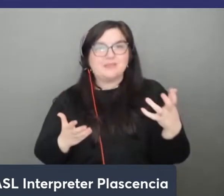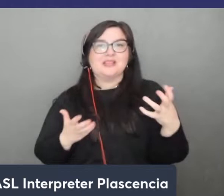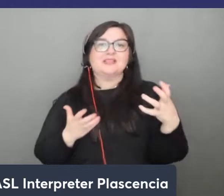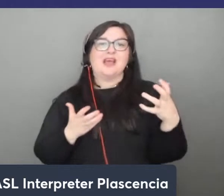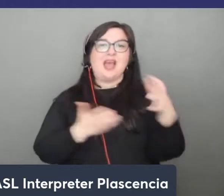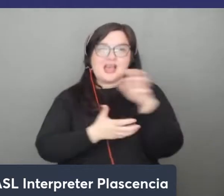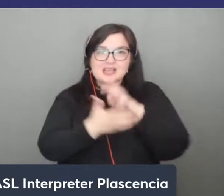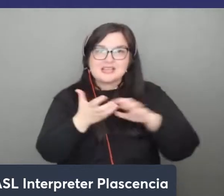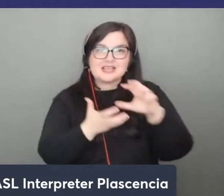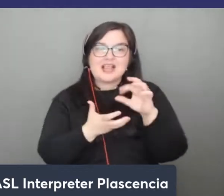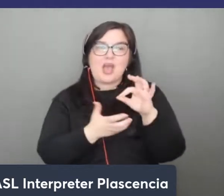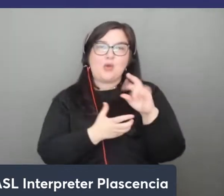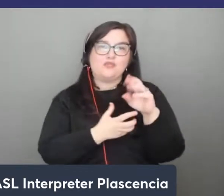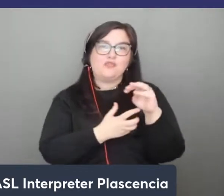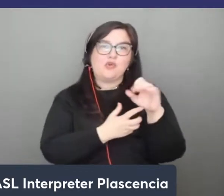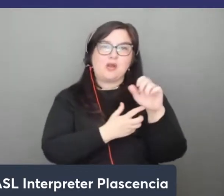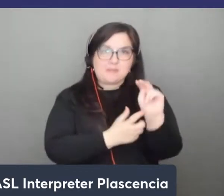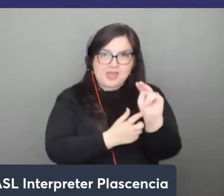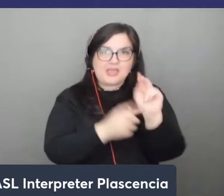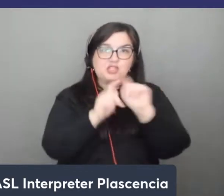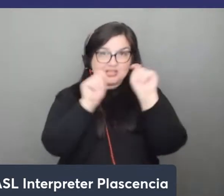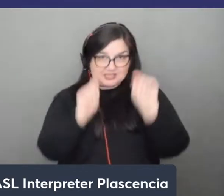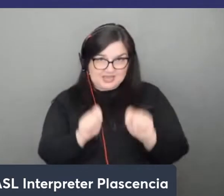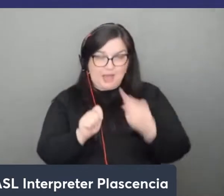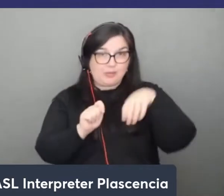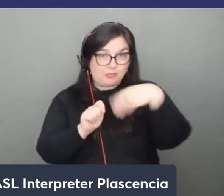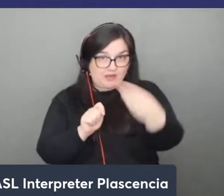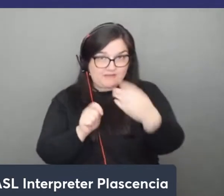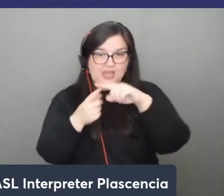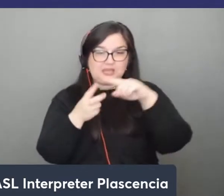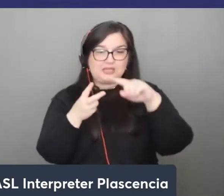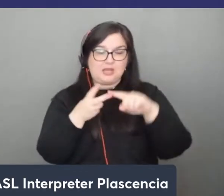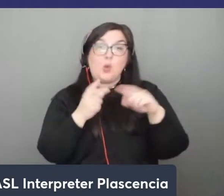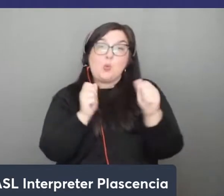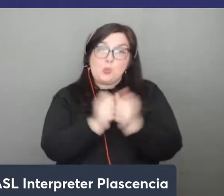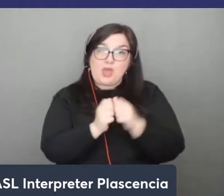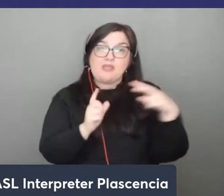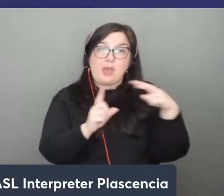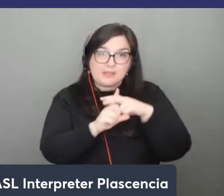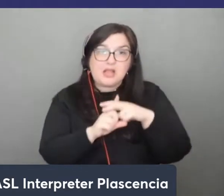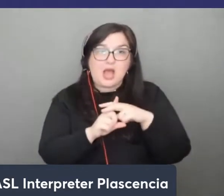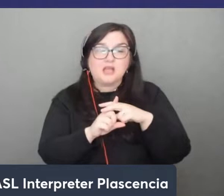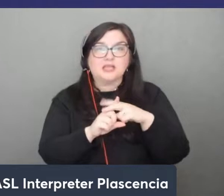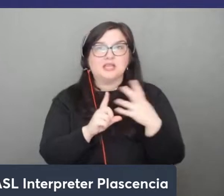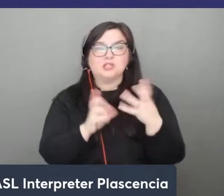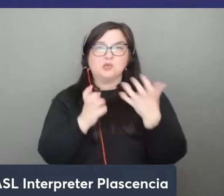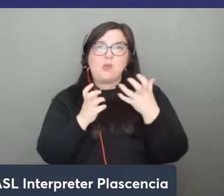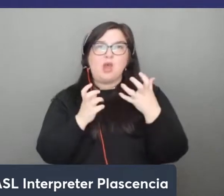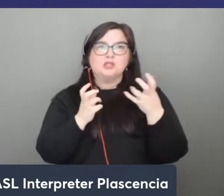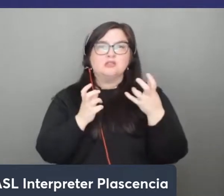are provided along with the plugin, so if you wanted to go under the hood and look what is going on, you can.